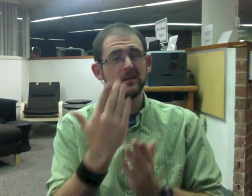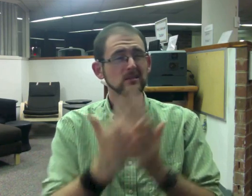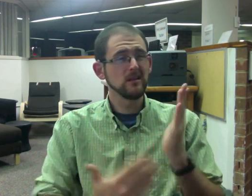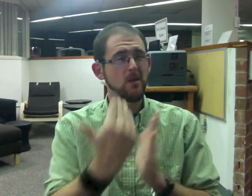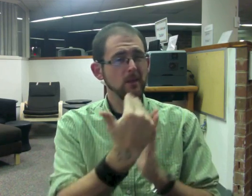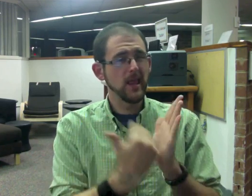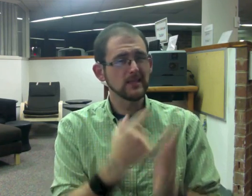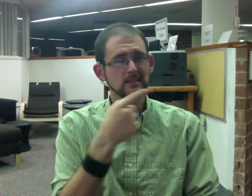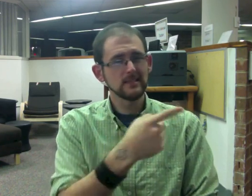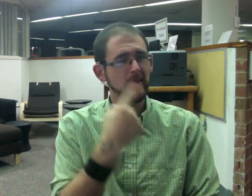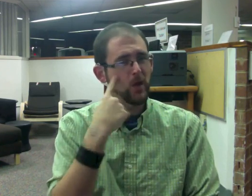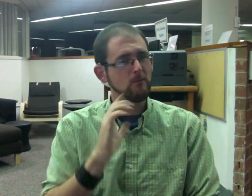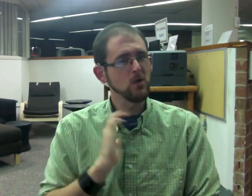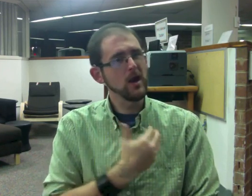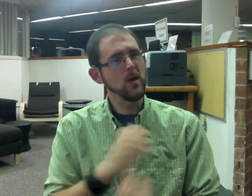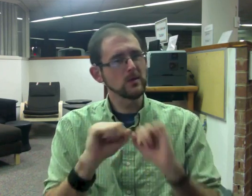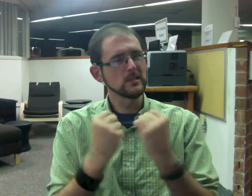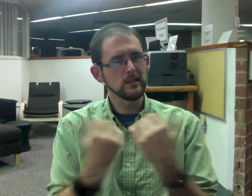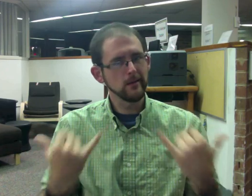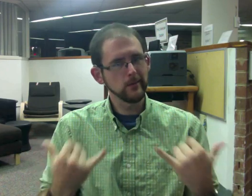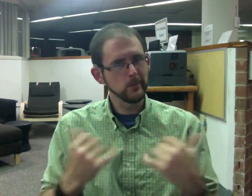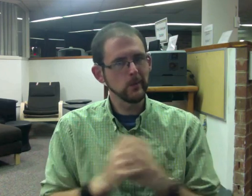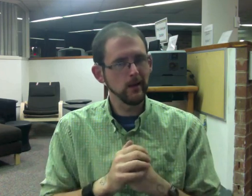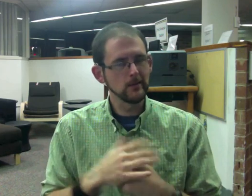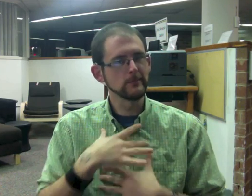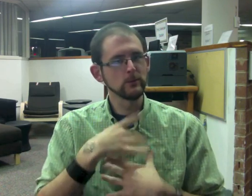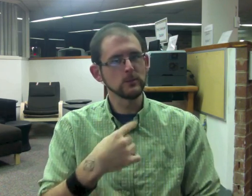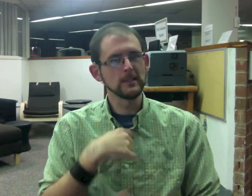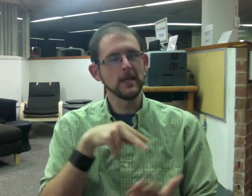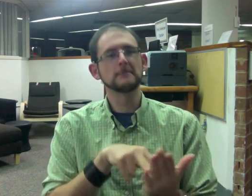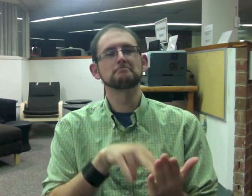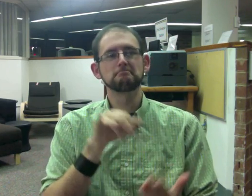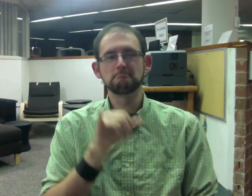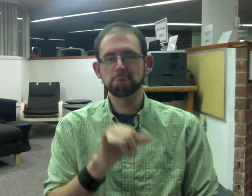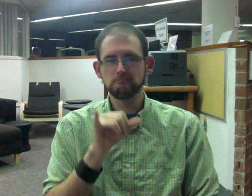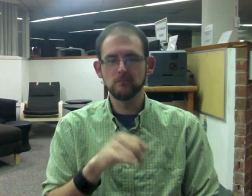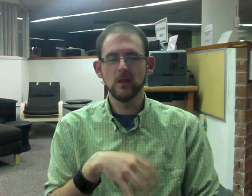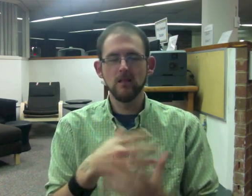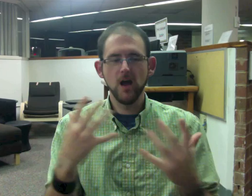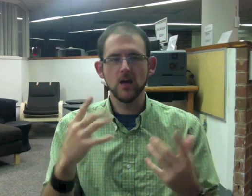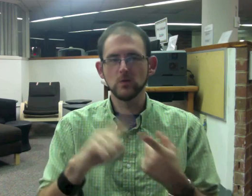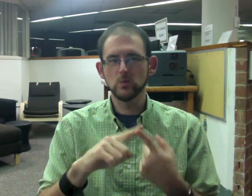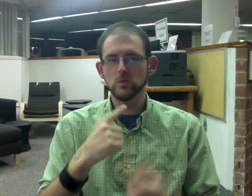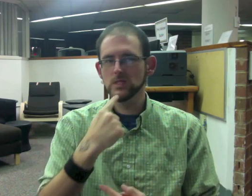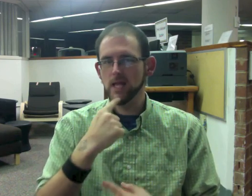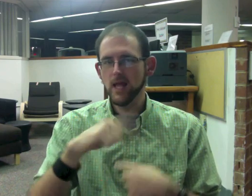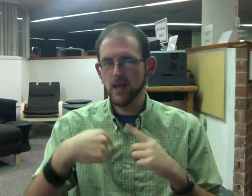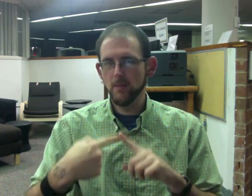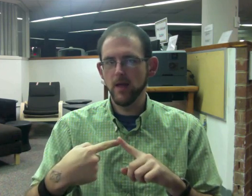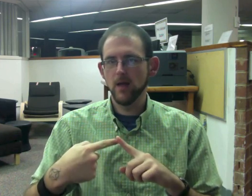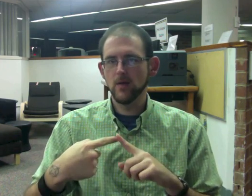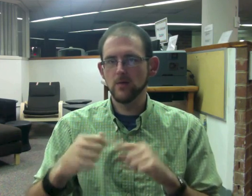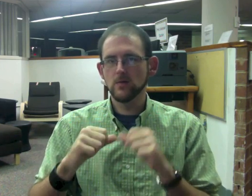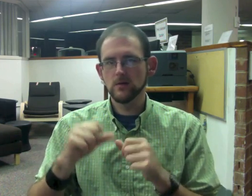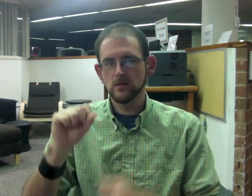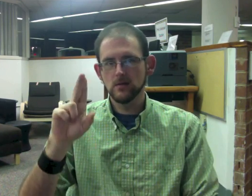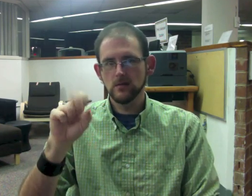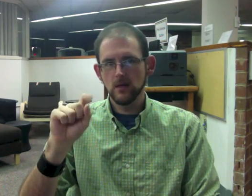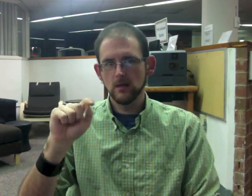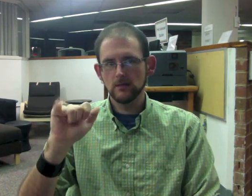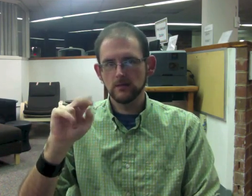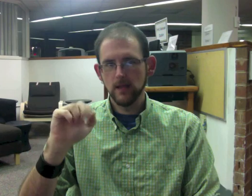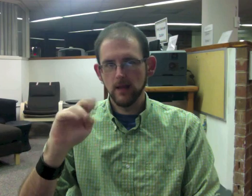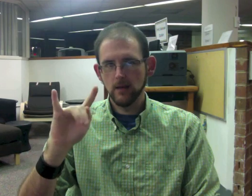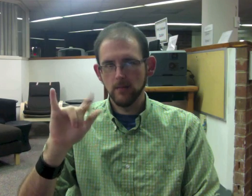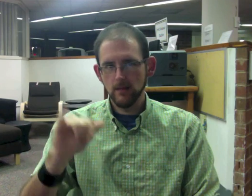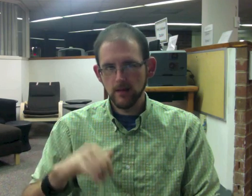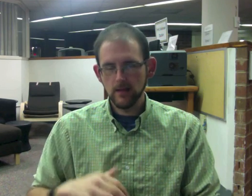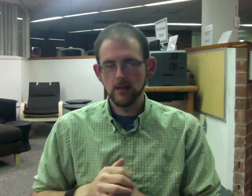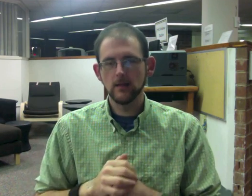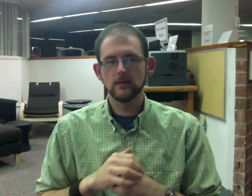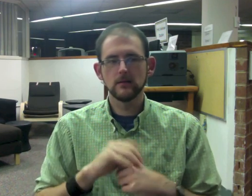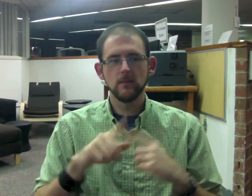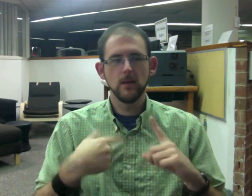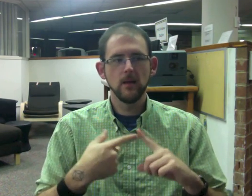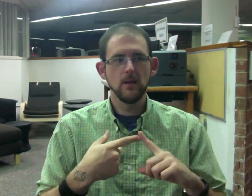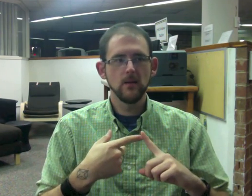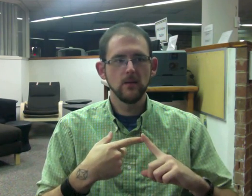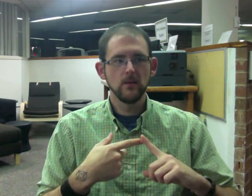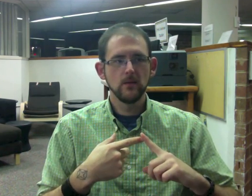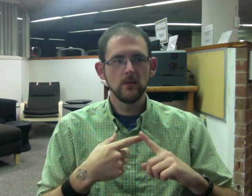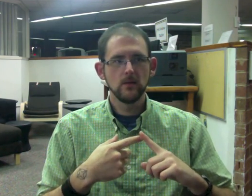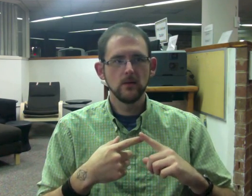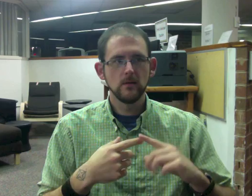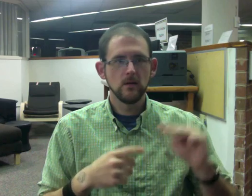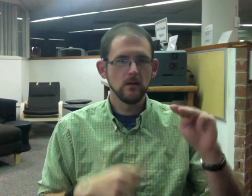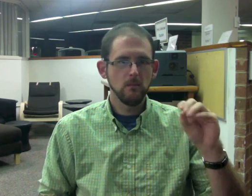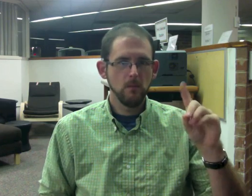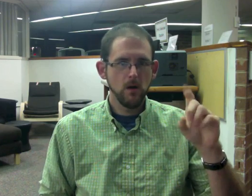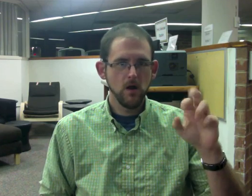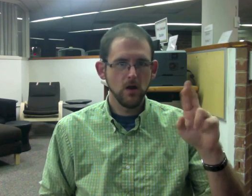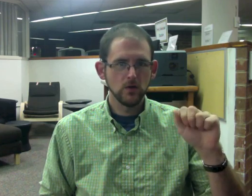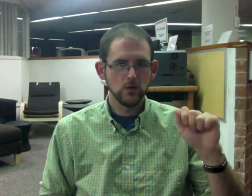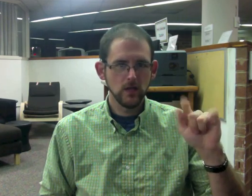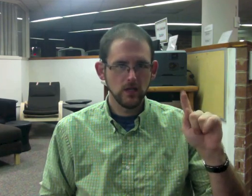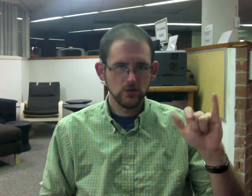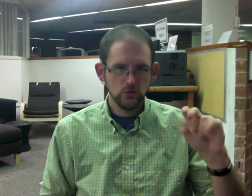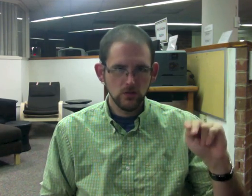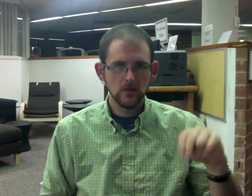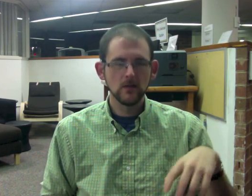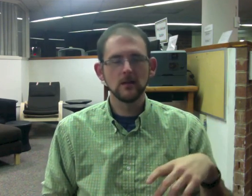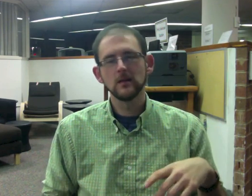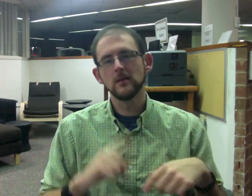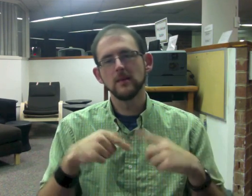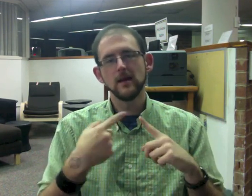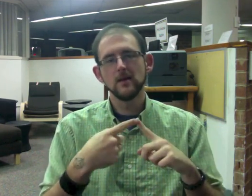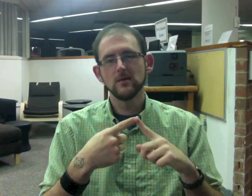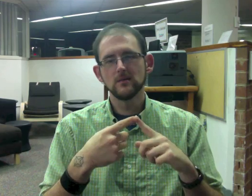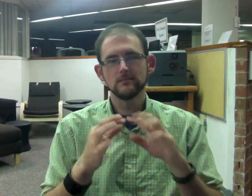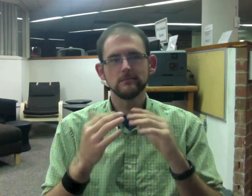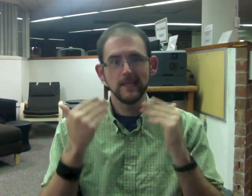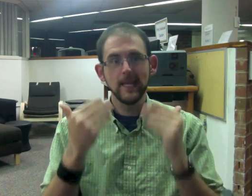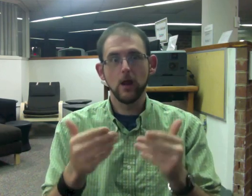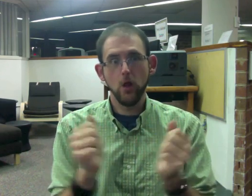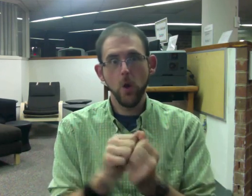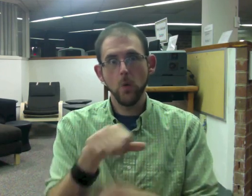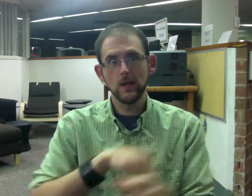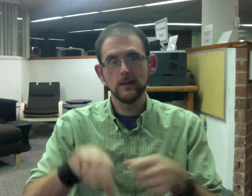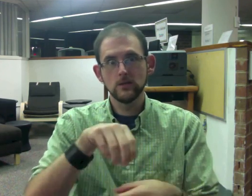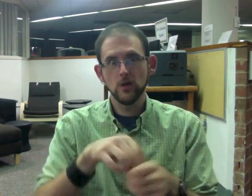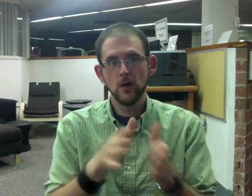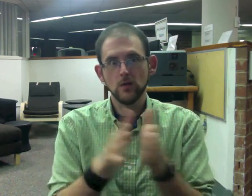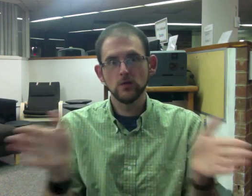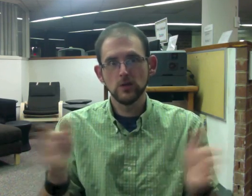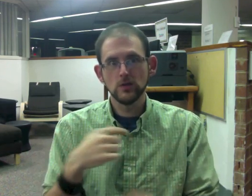Really some very interesting lessons in there for our society today. It has a lot to say about sustainability, moderation, and just plain getting along.